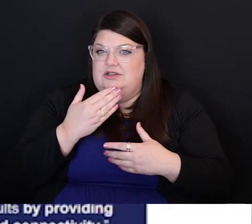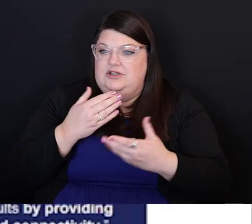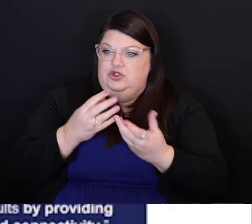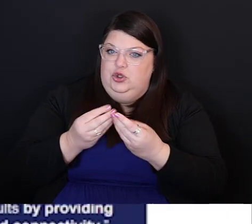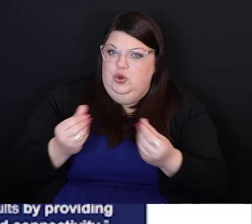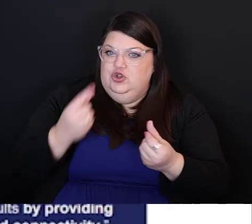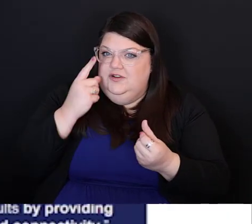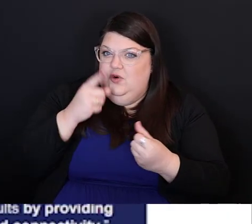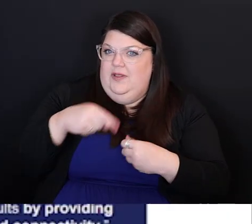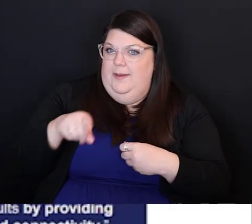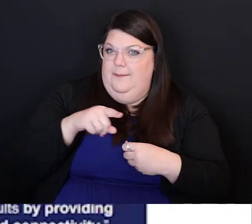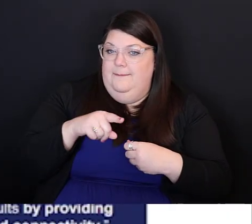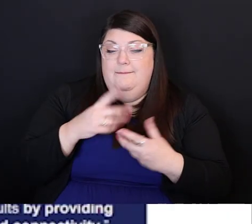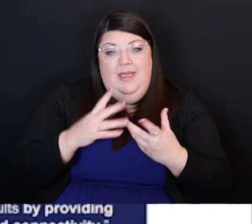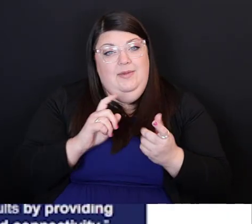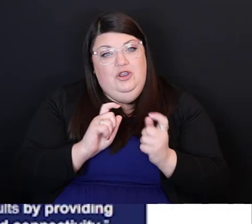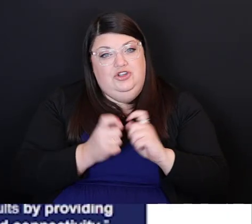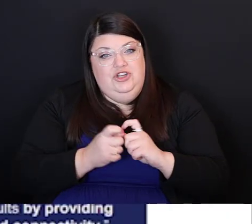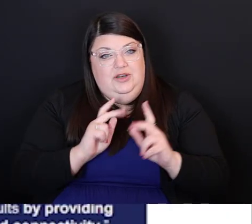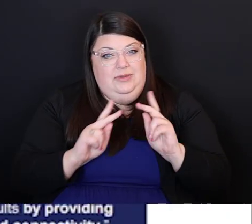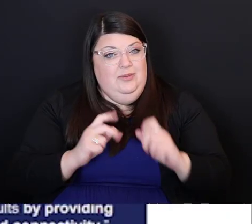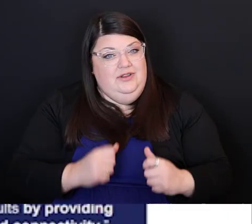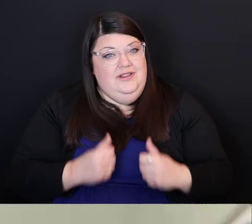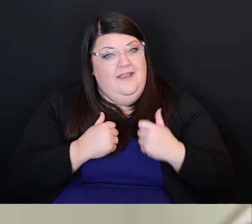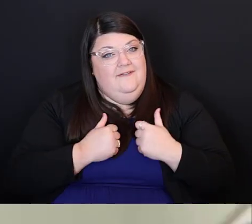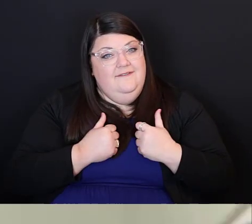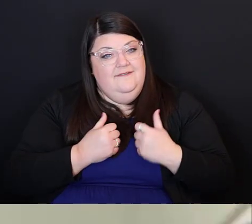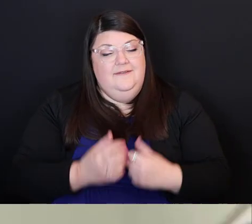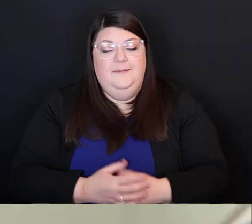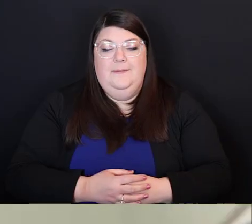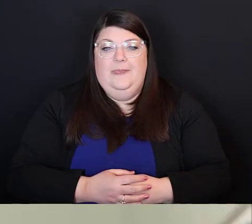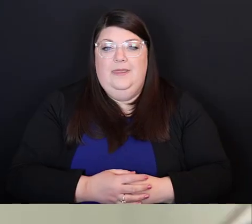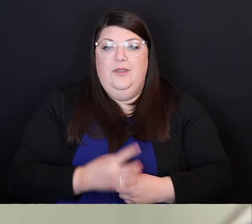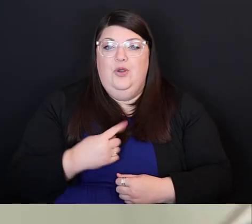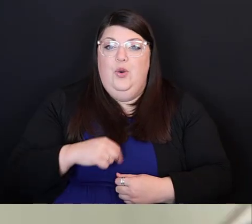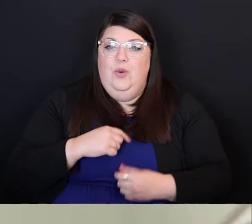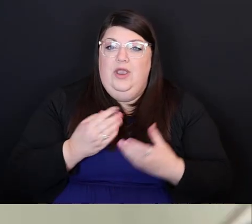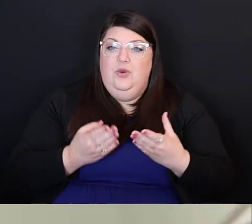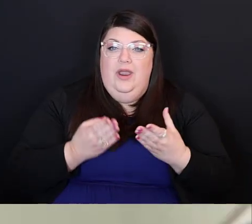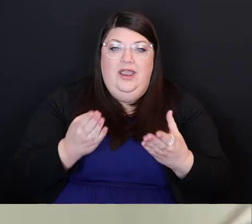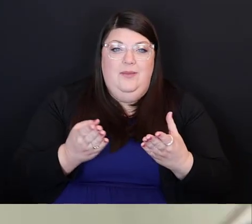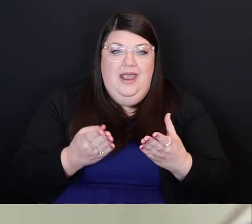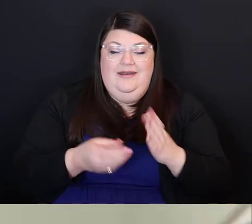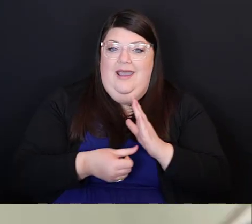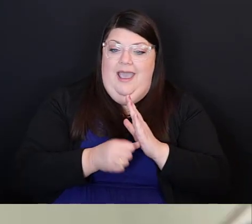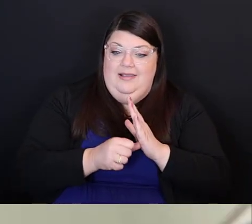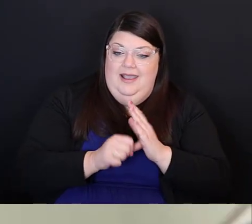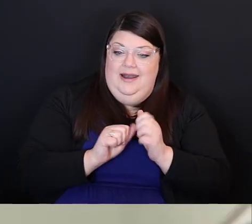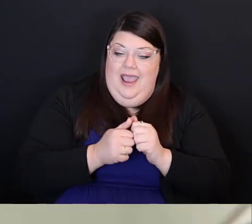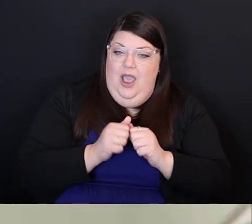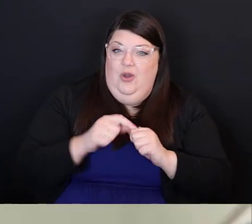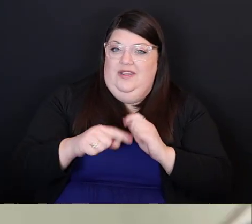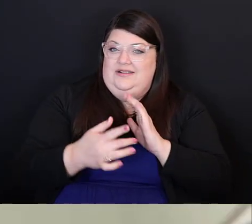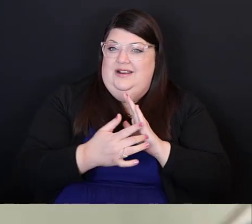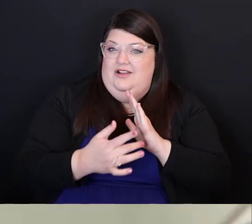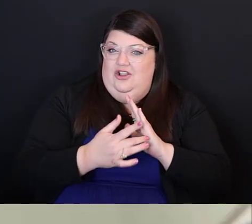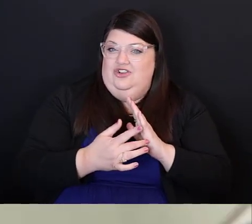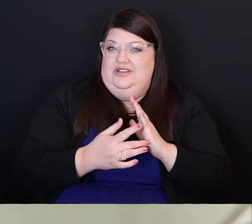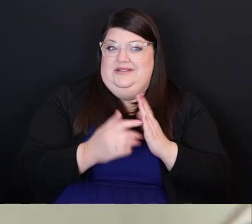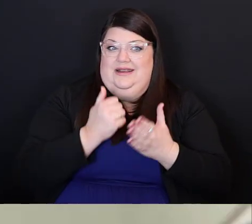and it might really change people's lives. We recommended highlighting how these technologies can help with everyday tasks